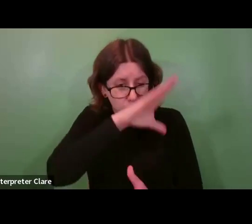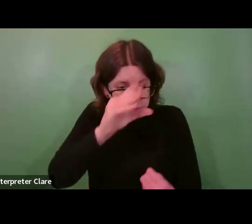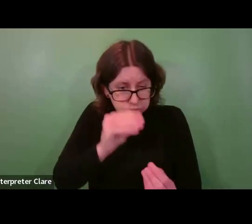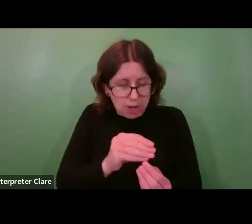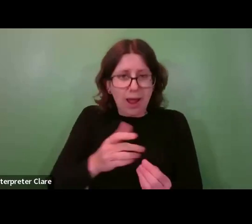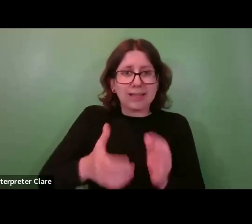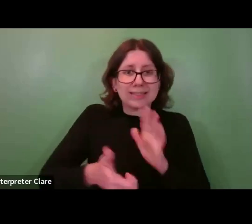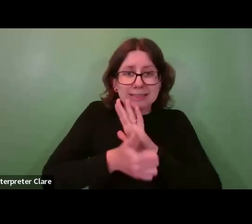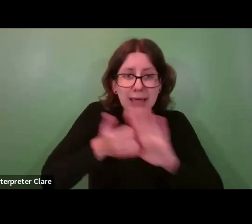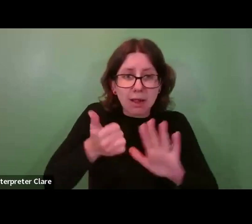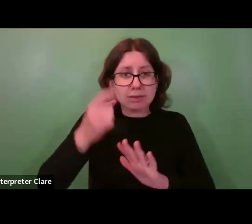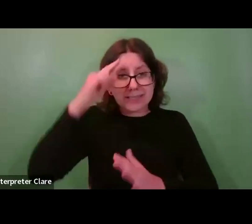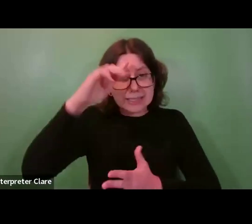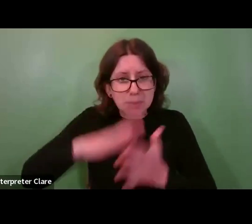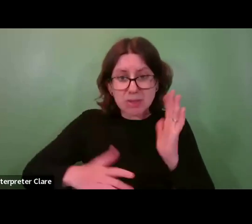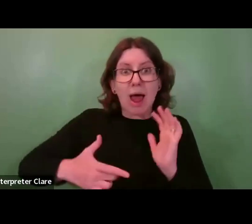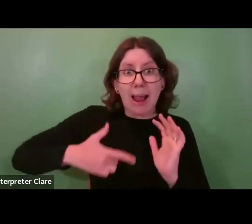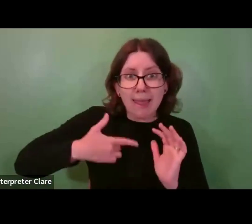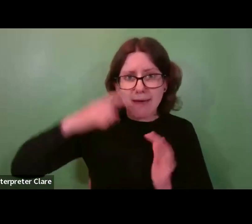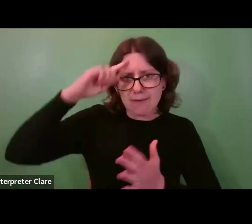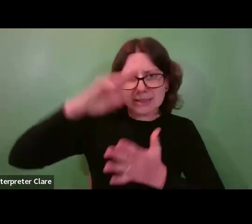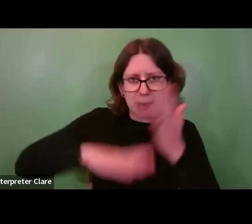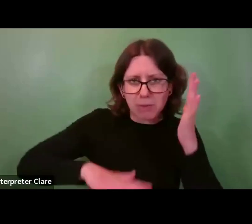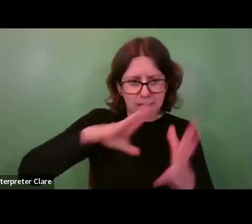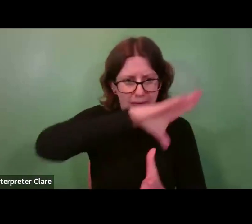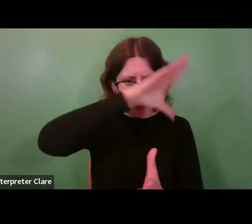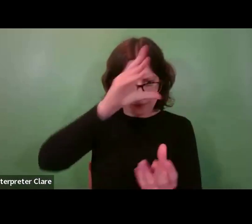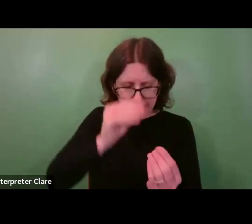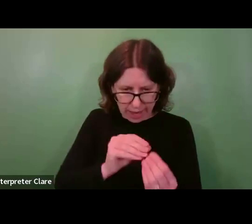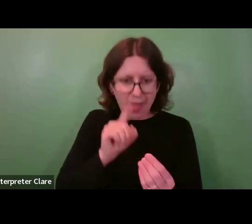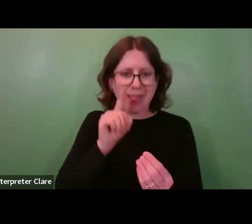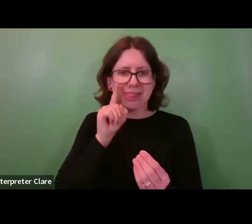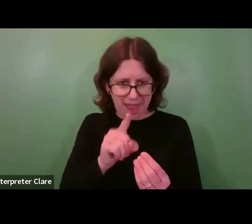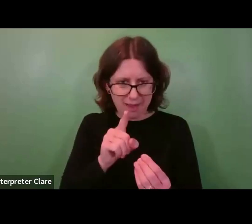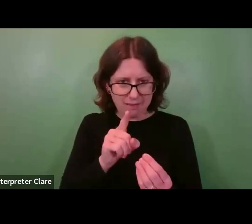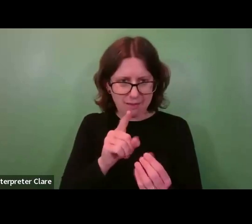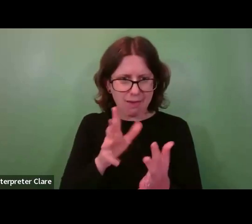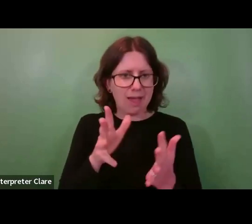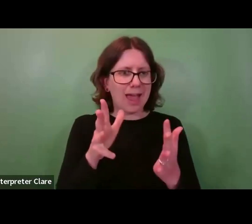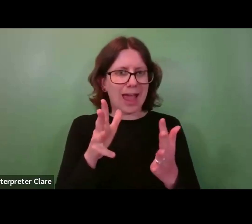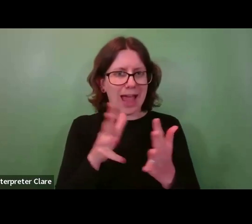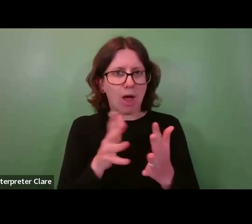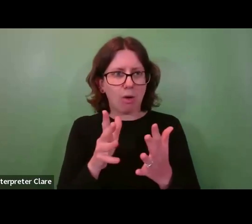and then we think about how we could translate that into the work that we do in the boardroom.